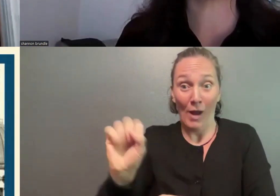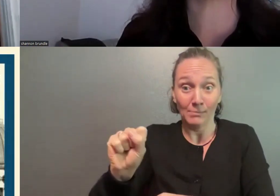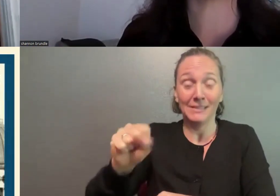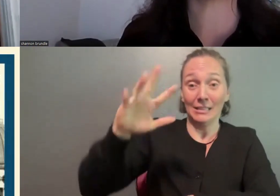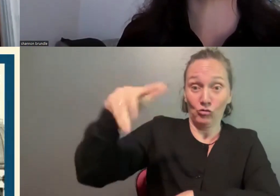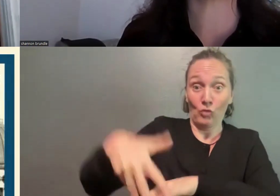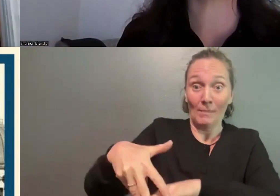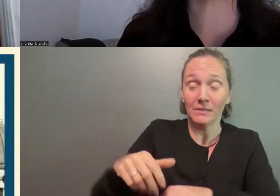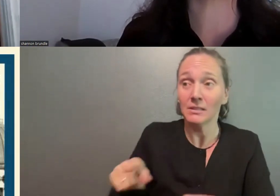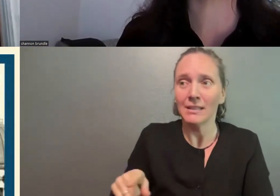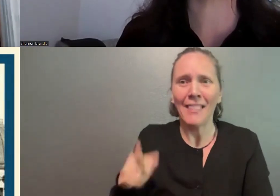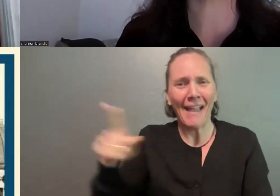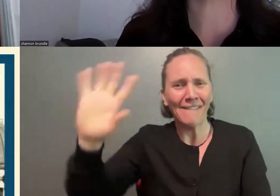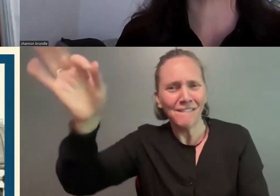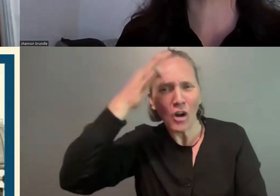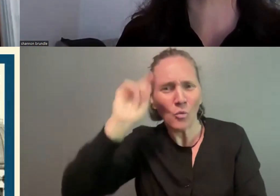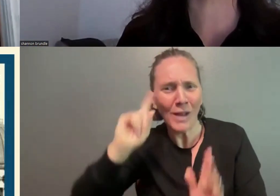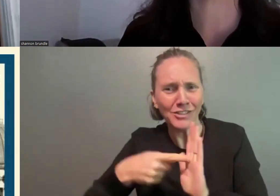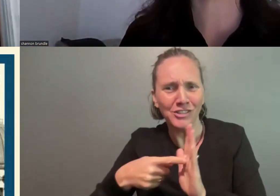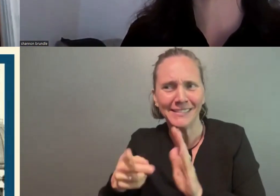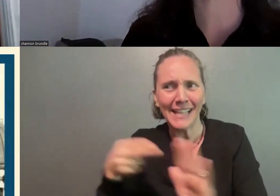especially now considering that there are two federally recognized tribes